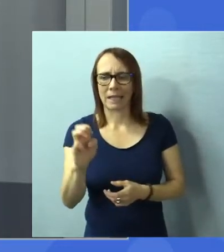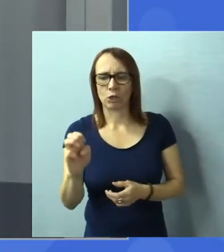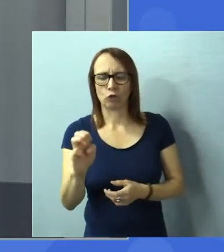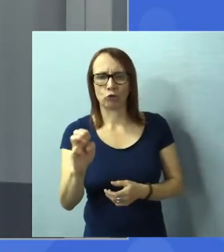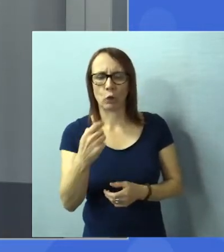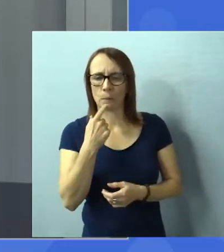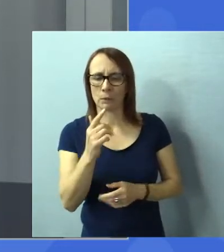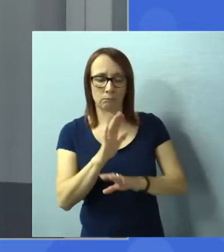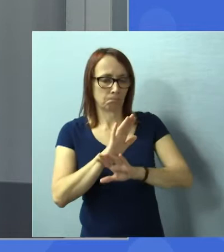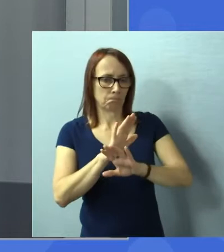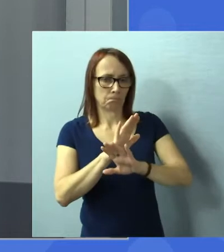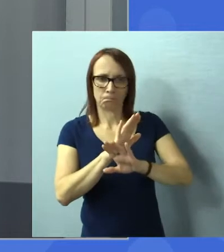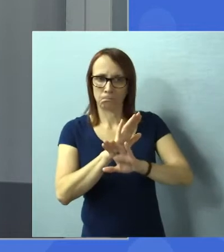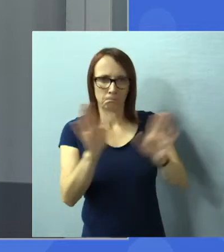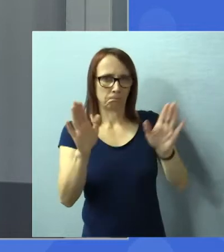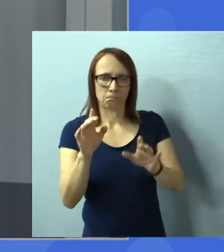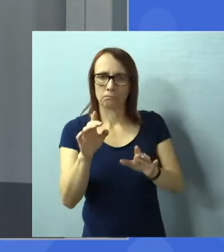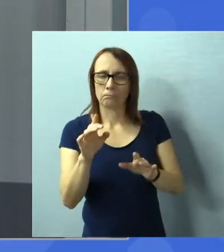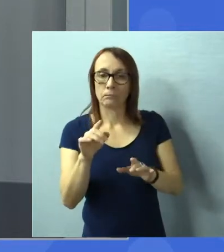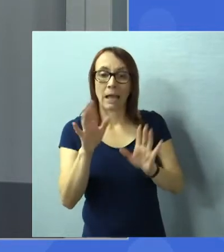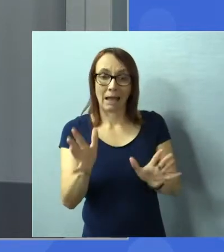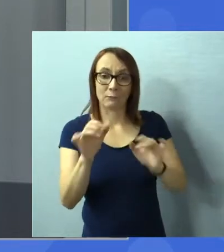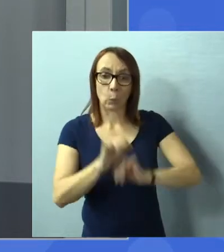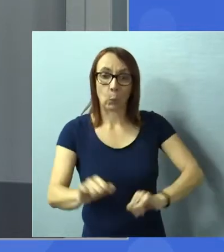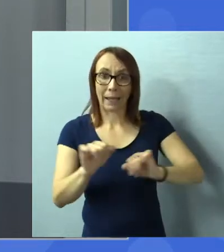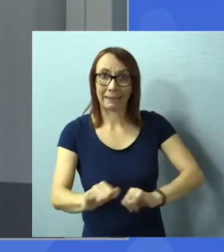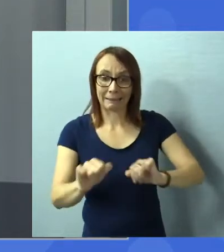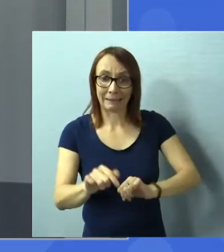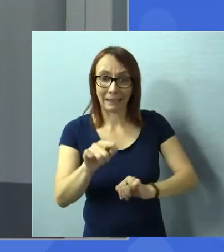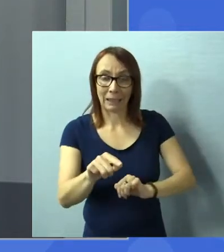with a member state so they had to wait until break set they had to wait until